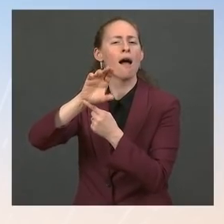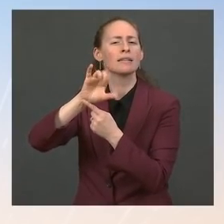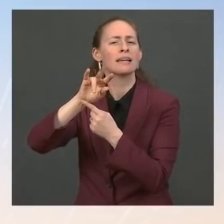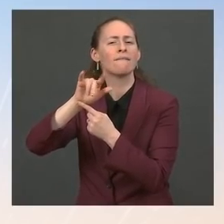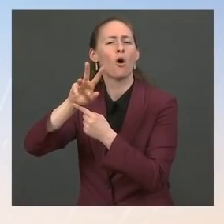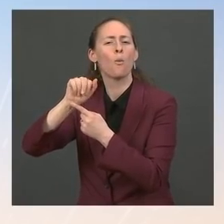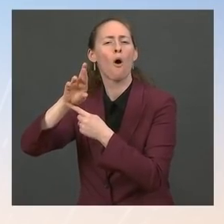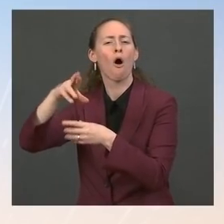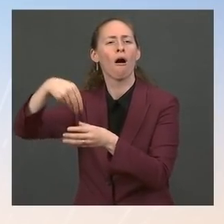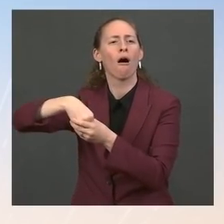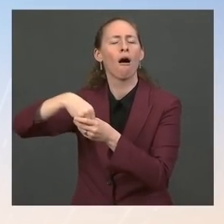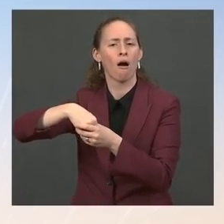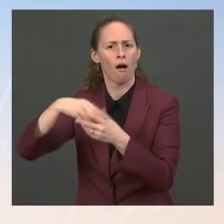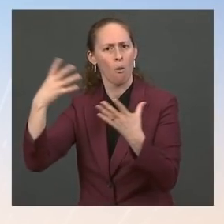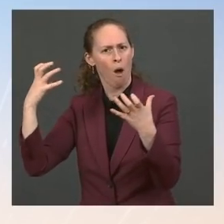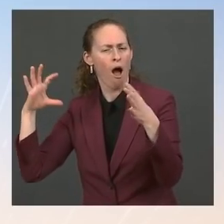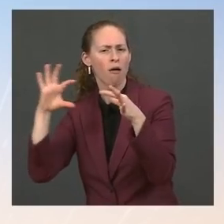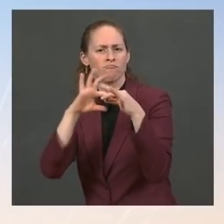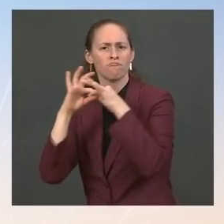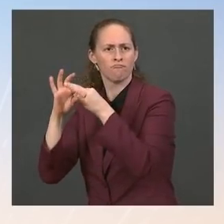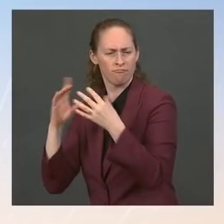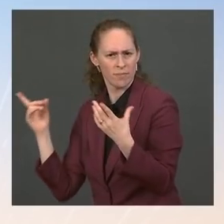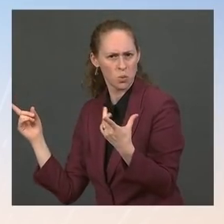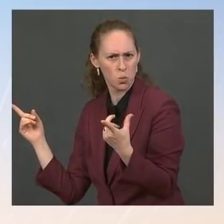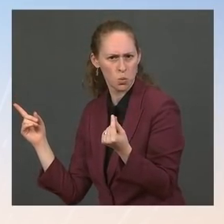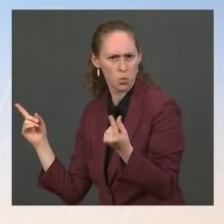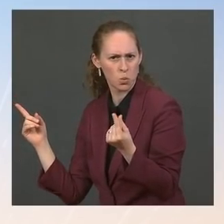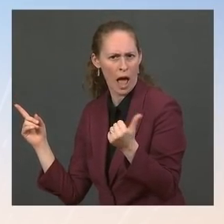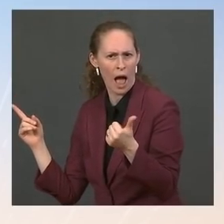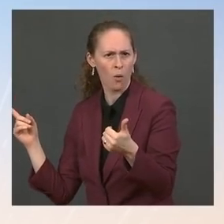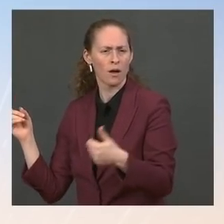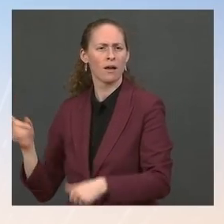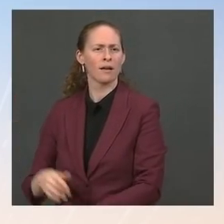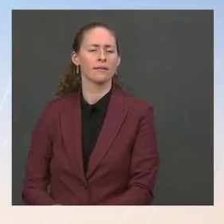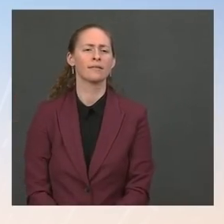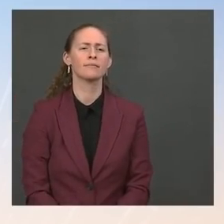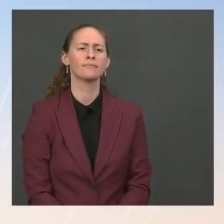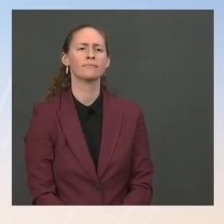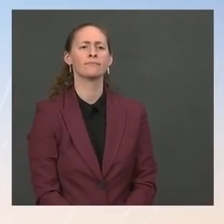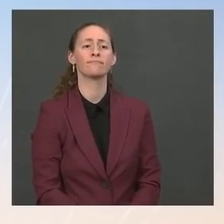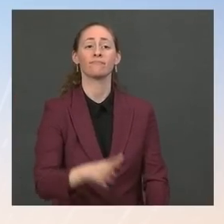towards a more civil engagement and discourse in this country. And the President is going to continue to operate,